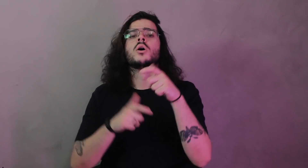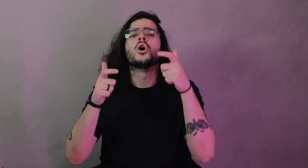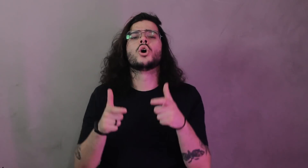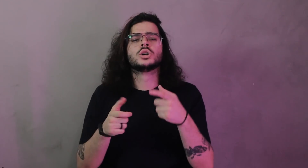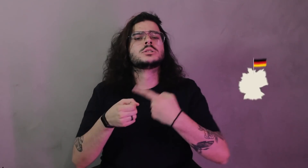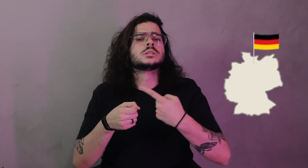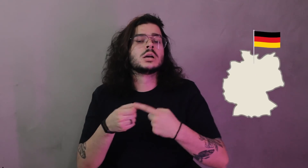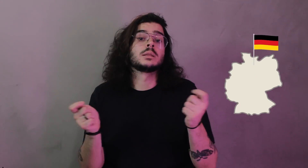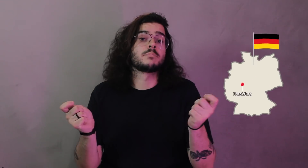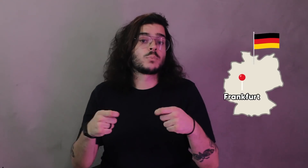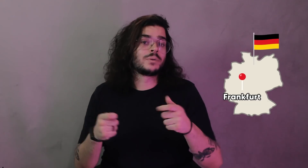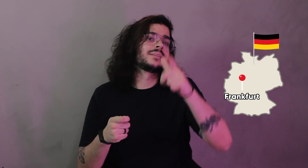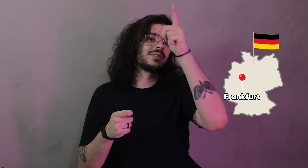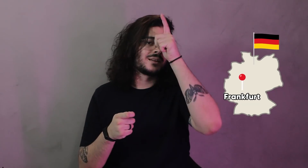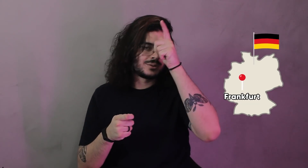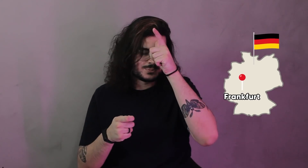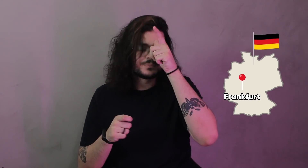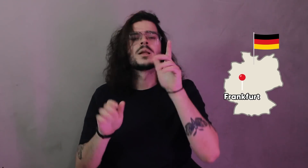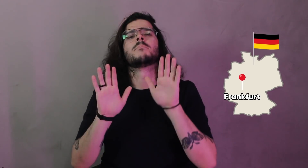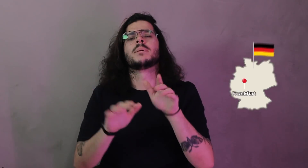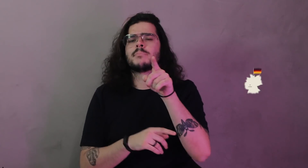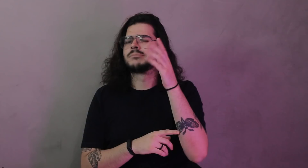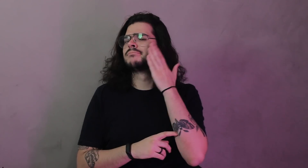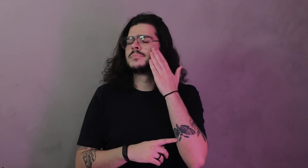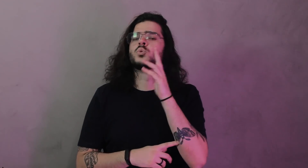in the city of Frankfurt, Germany. So, did you know